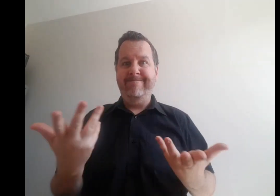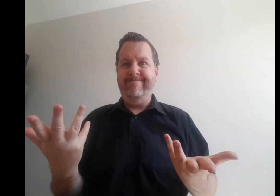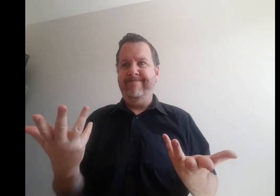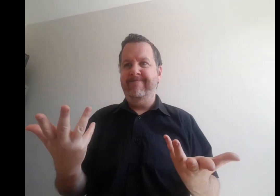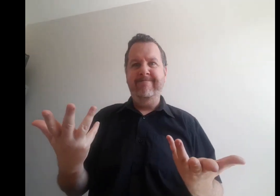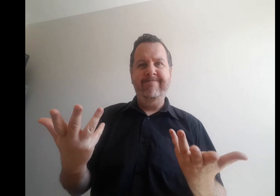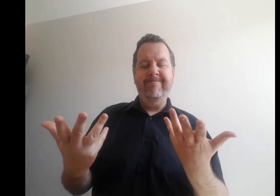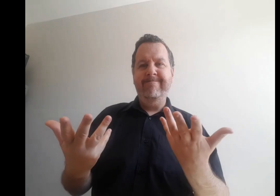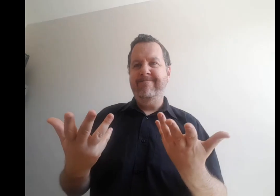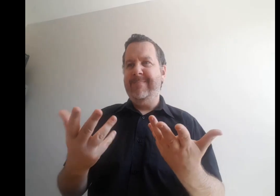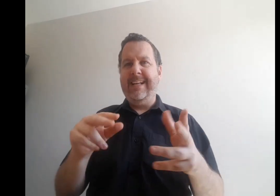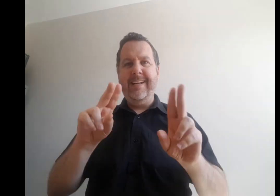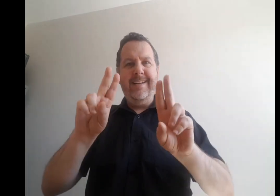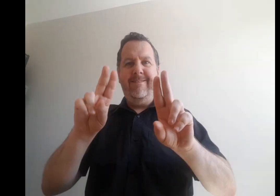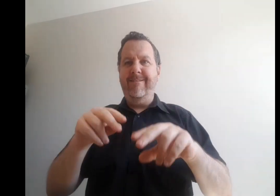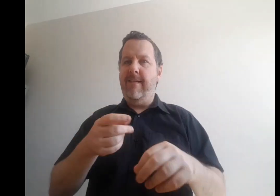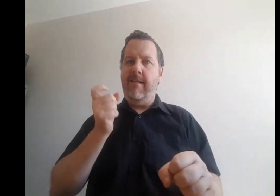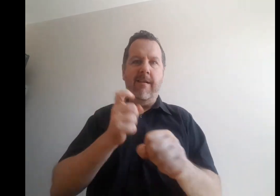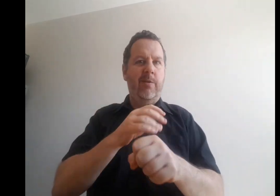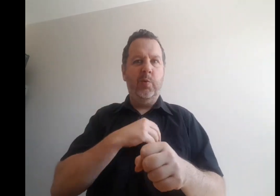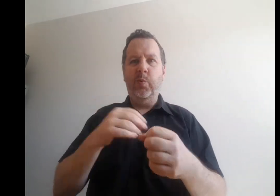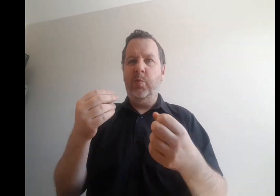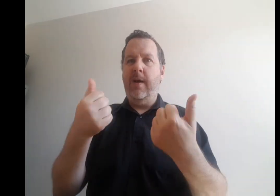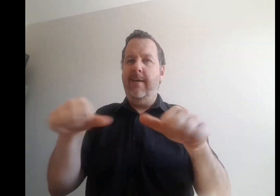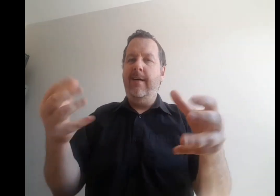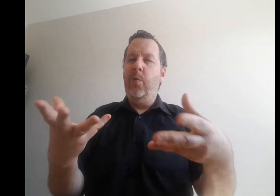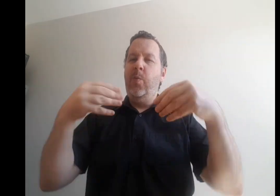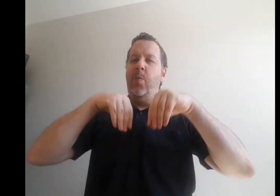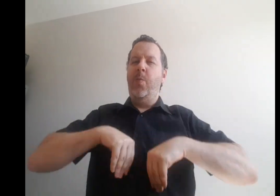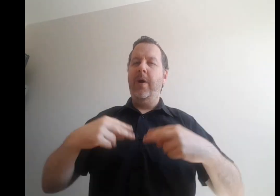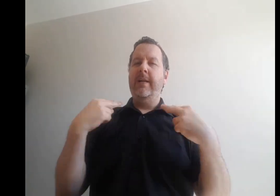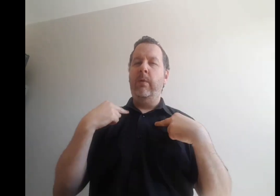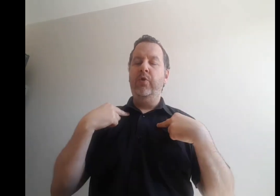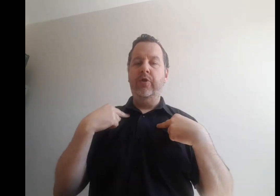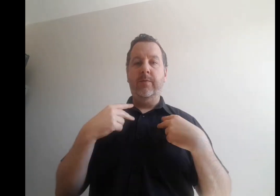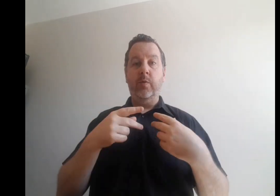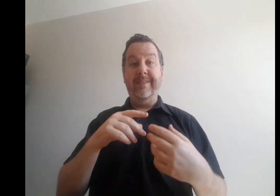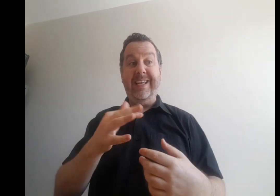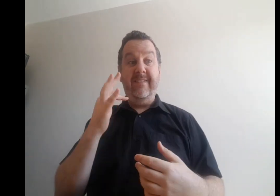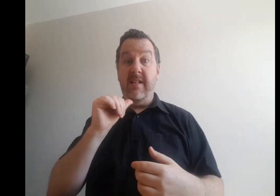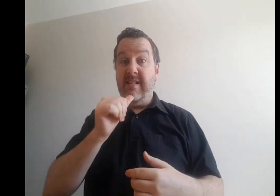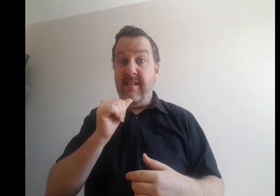and so they essentially grow up without a language, or very compromised language.